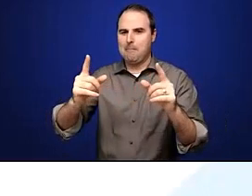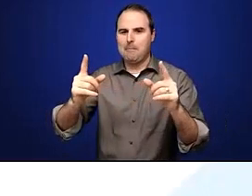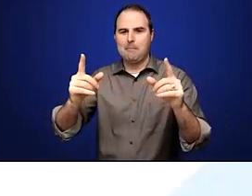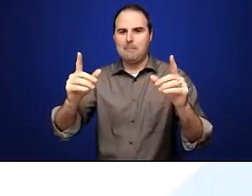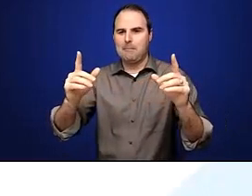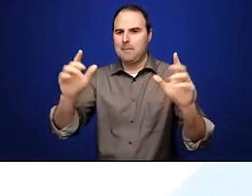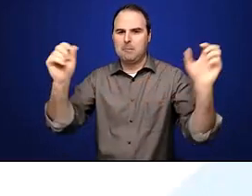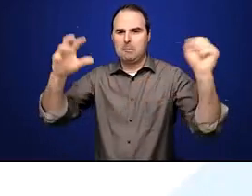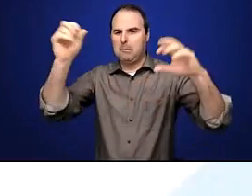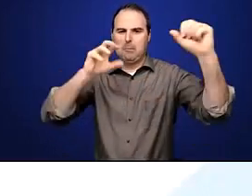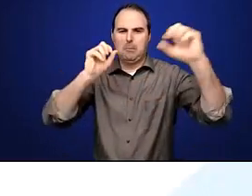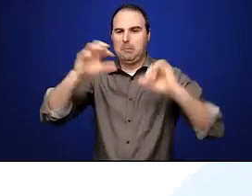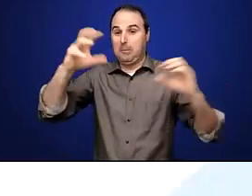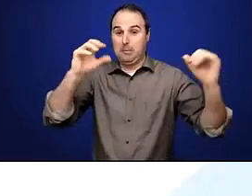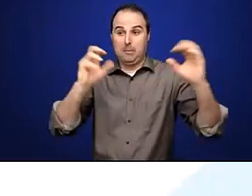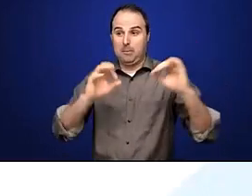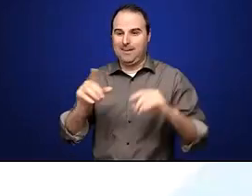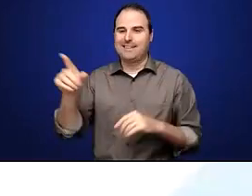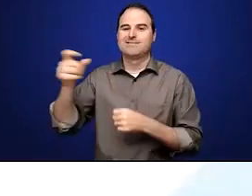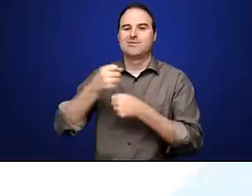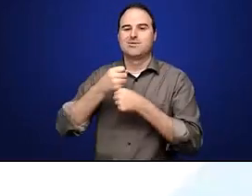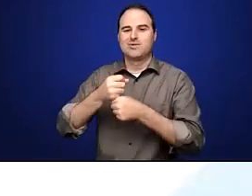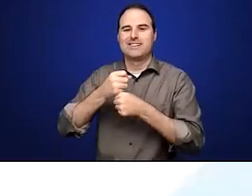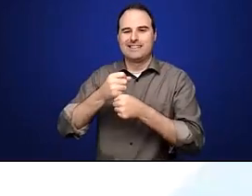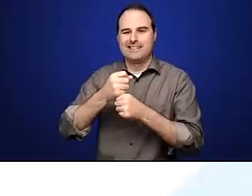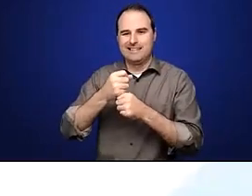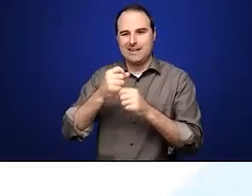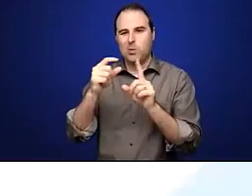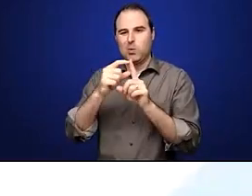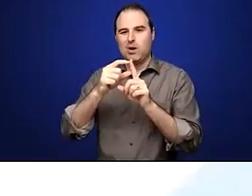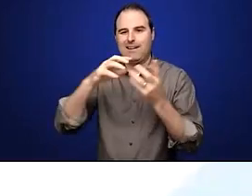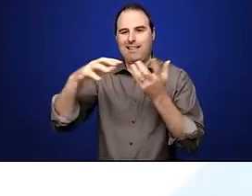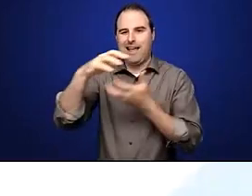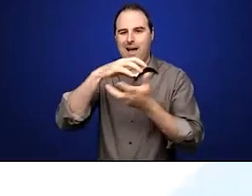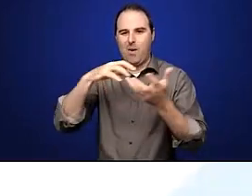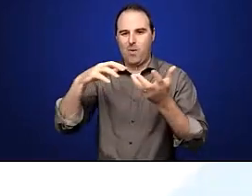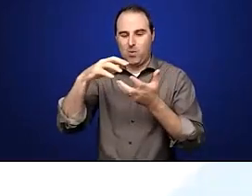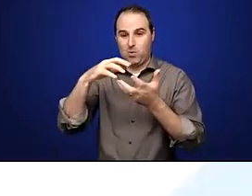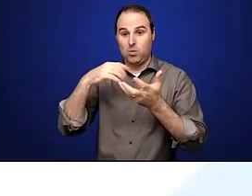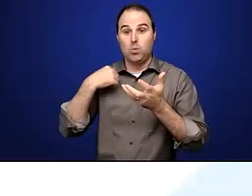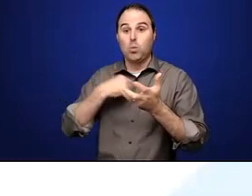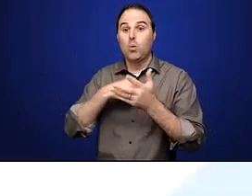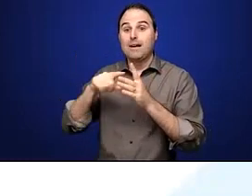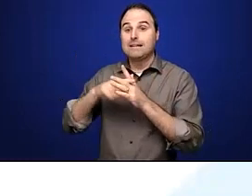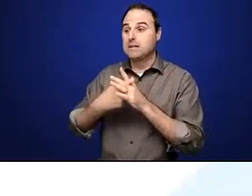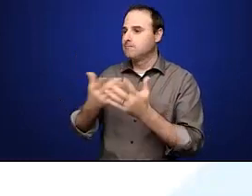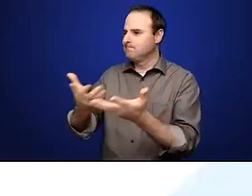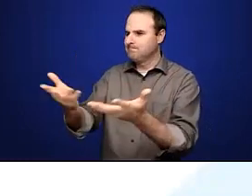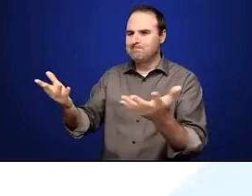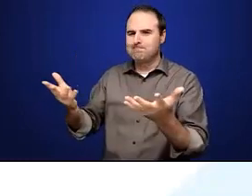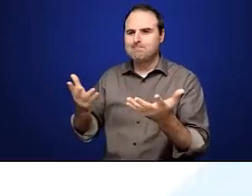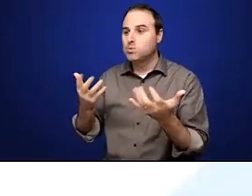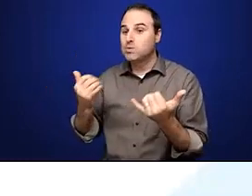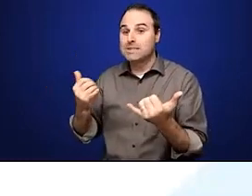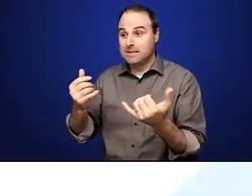And so what we wanted to start with was, in one word, what do you hope to take away from today. So just wanted to show that result,